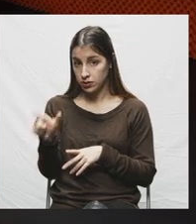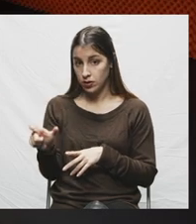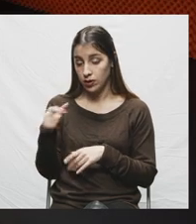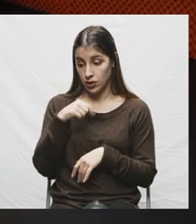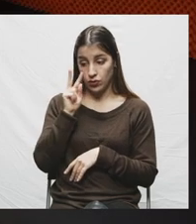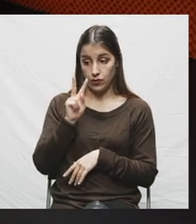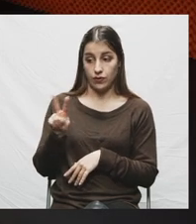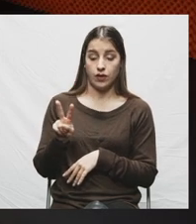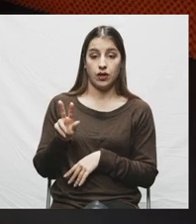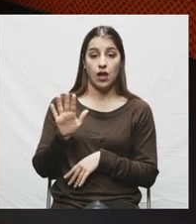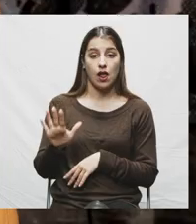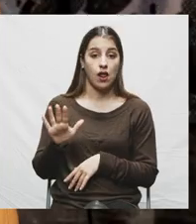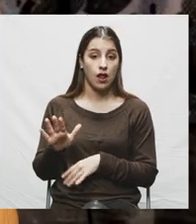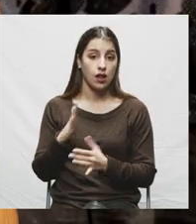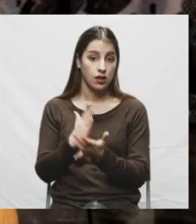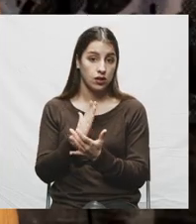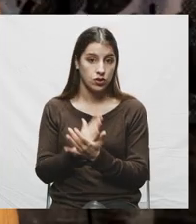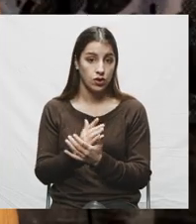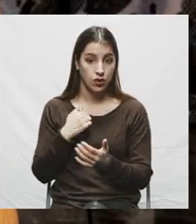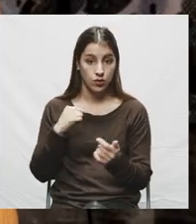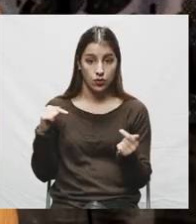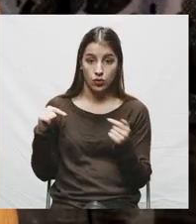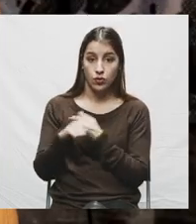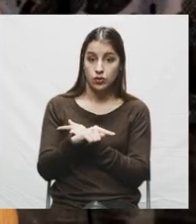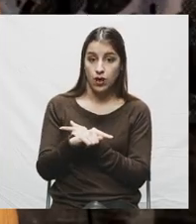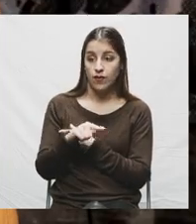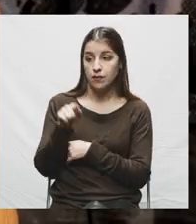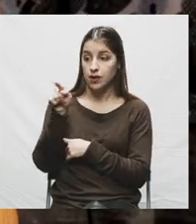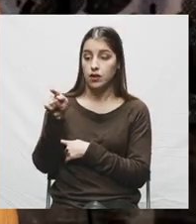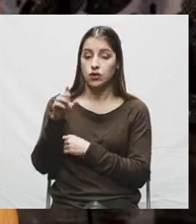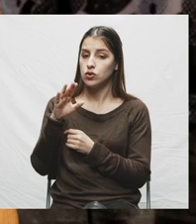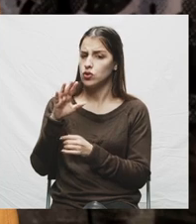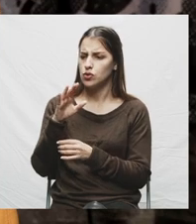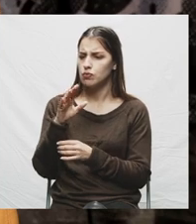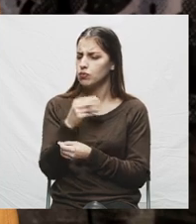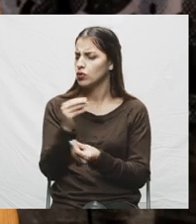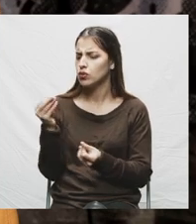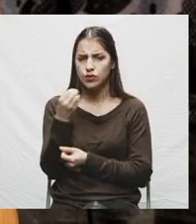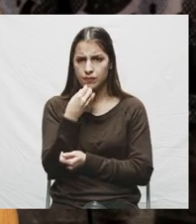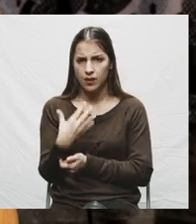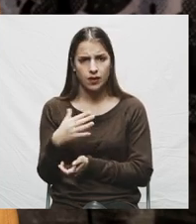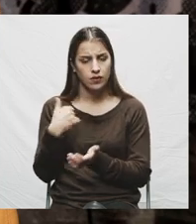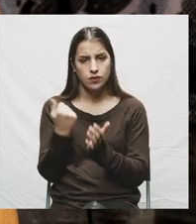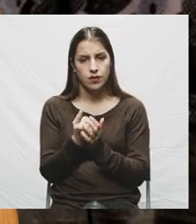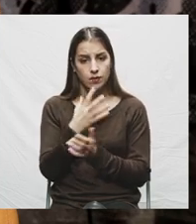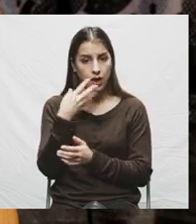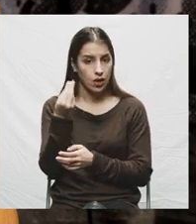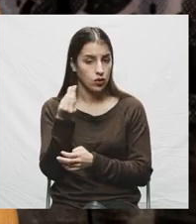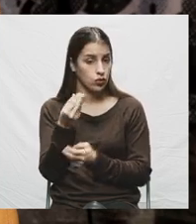Because I used to see him at school, and he was always... super nice. He always had a smile for every student,